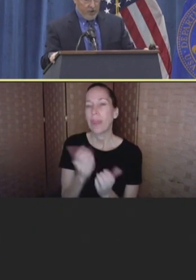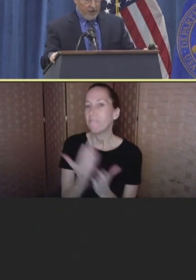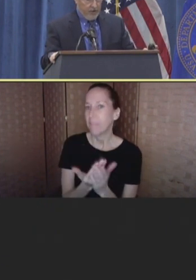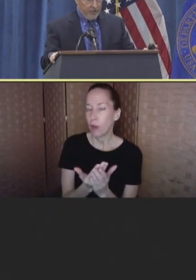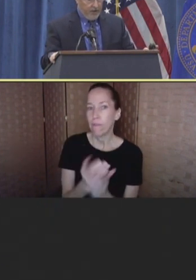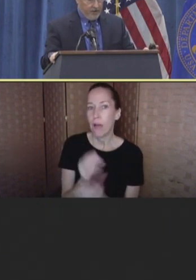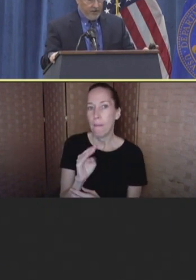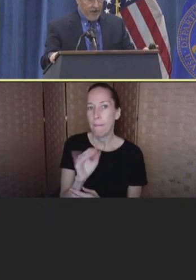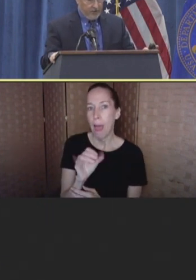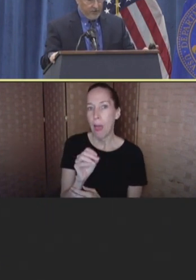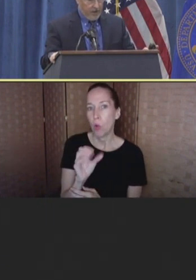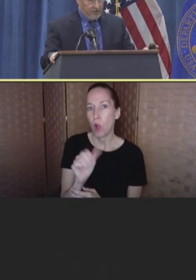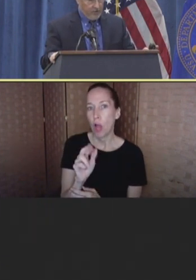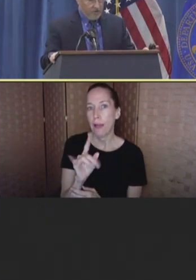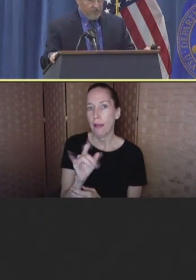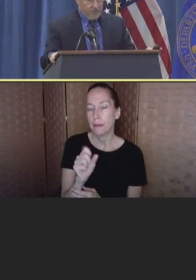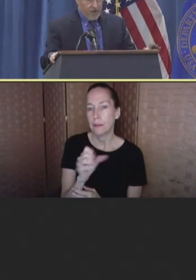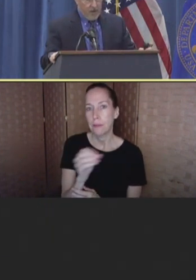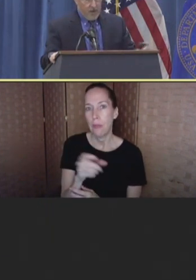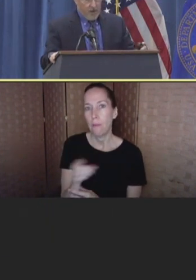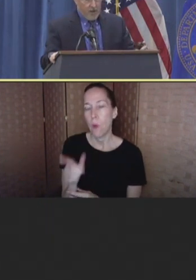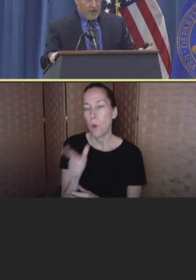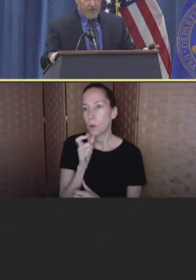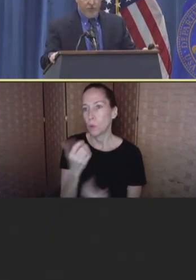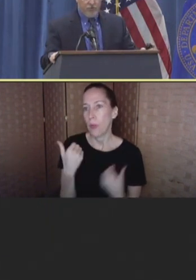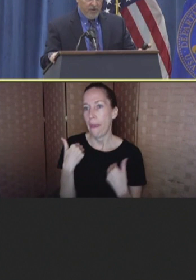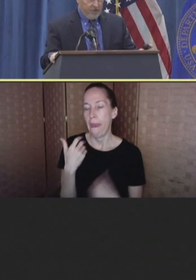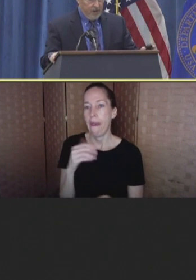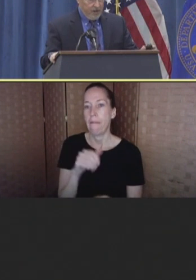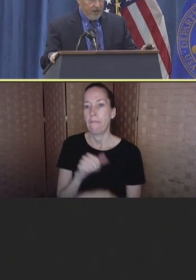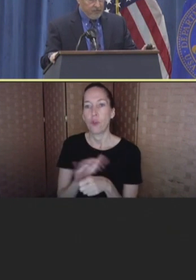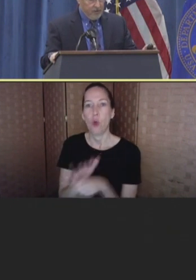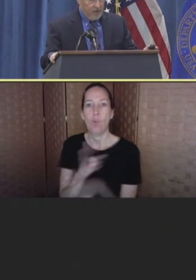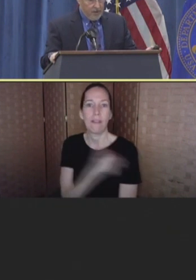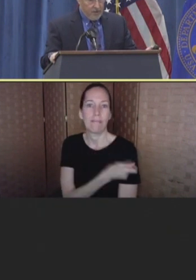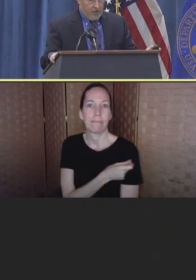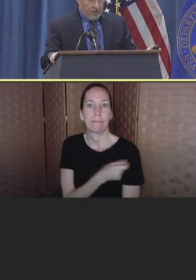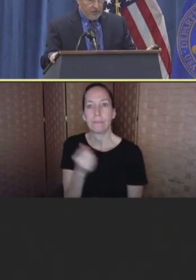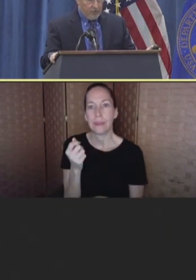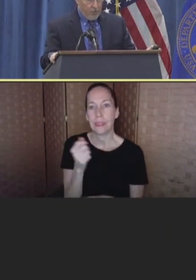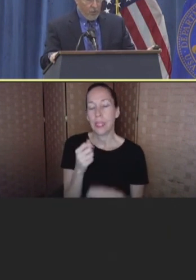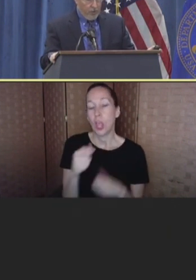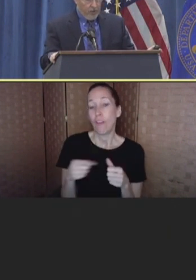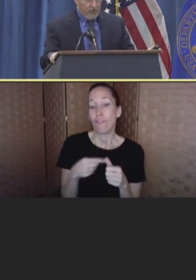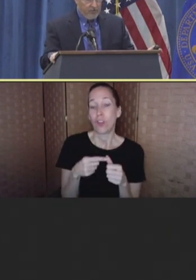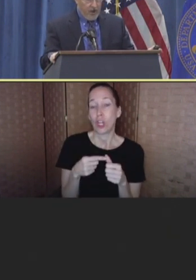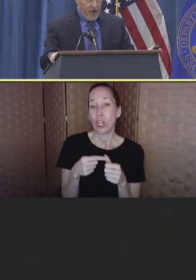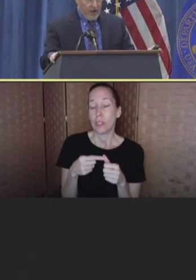COVID-19 vaccinations in the first seven days, noting that the reporting rates as highest